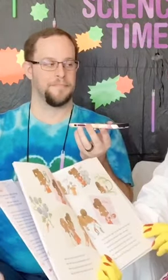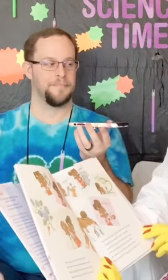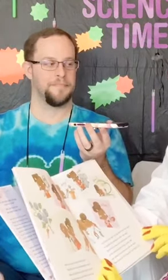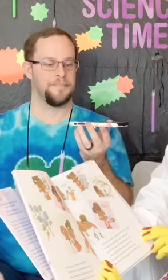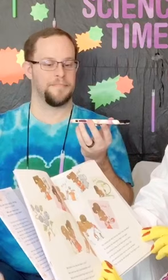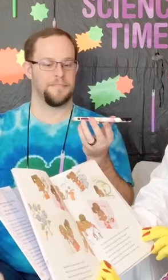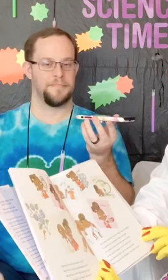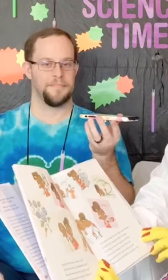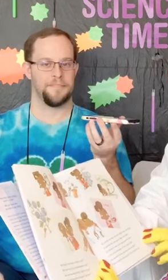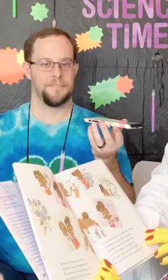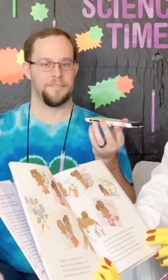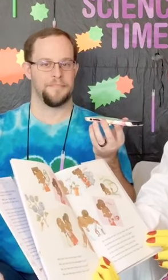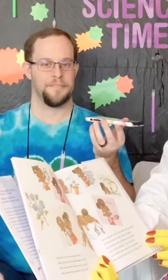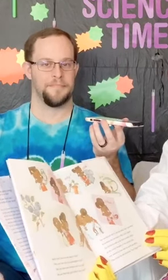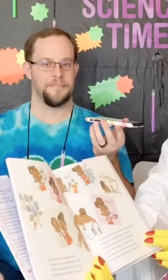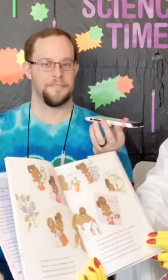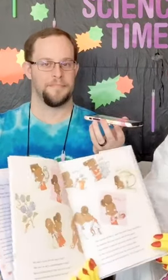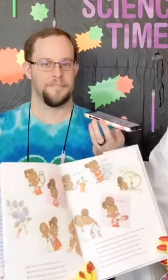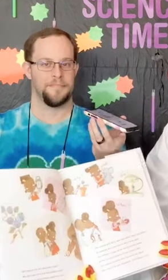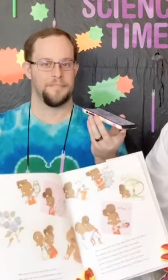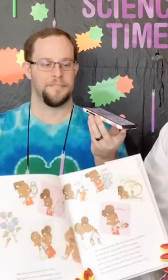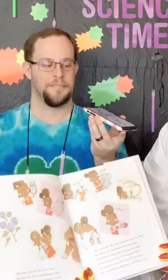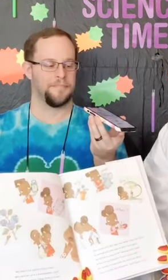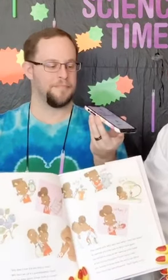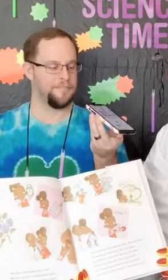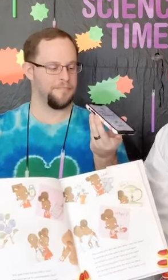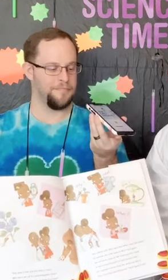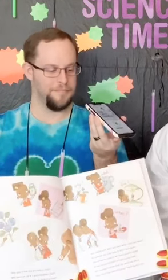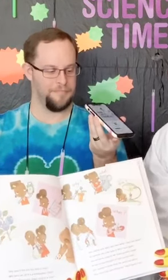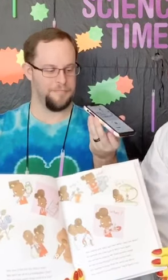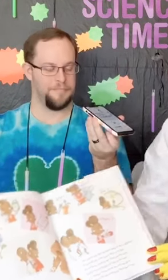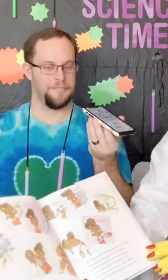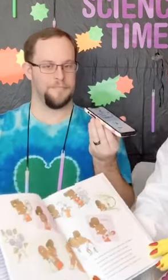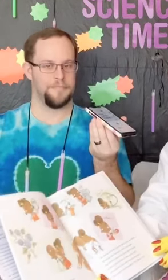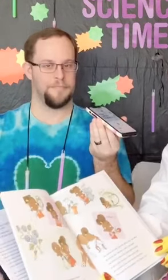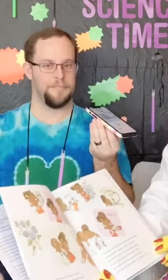She started with why, and then what, how, and when?